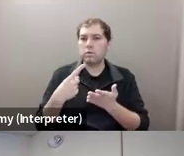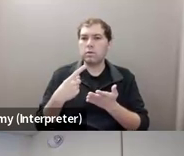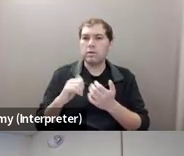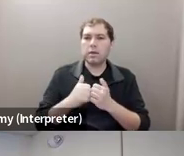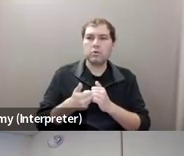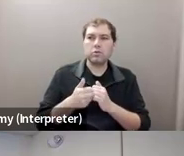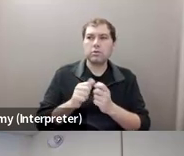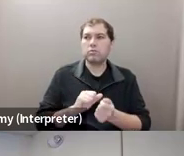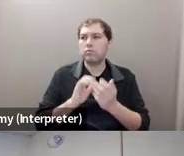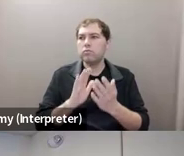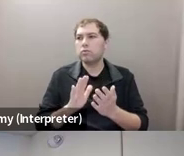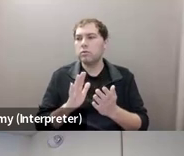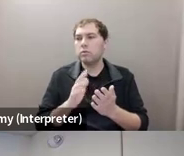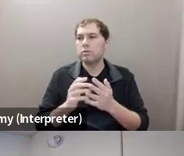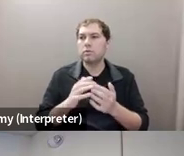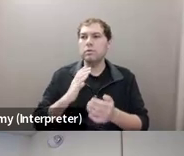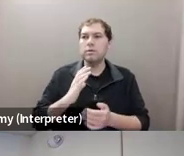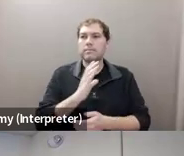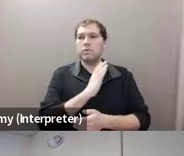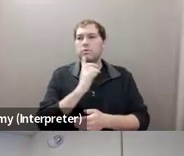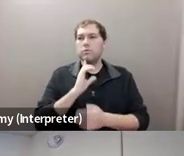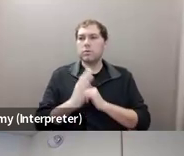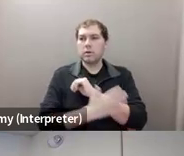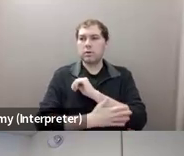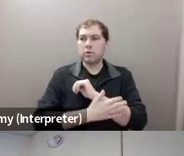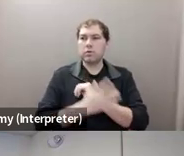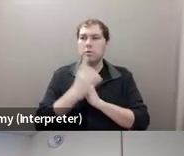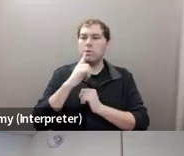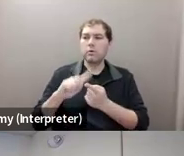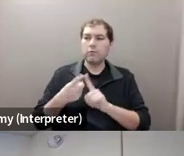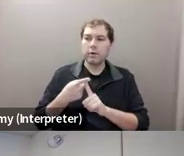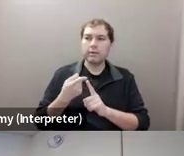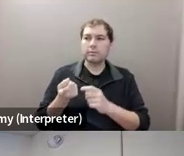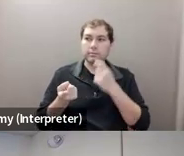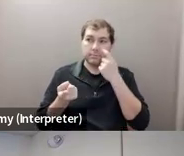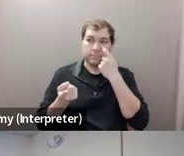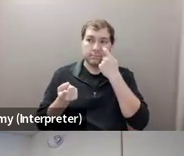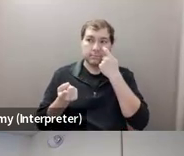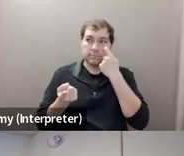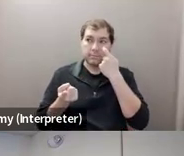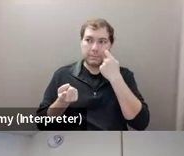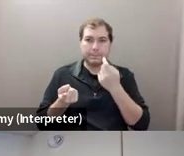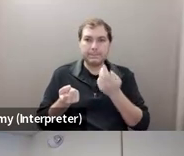Pam Davies: whether it be a Commissioner for the county, or whether it be your friend down the street. Pam Davies: and we talk about